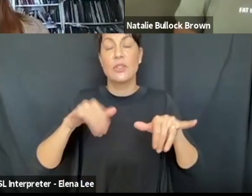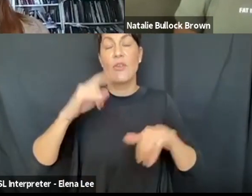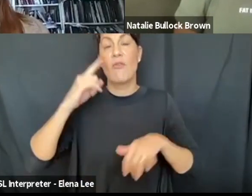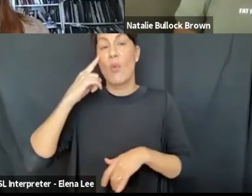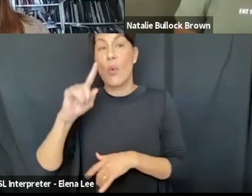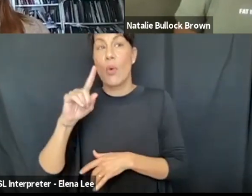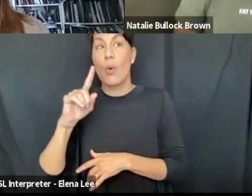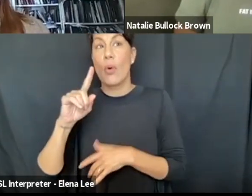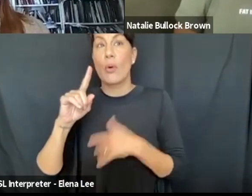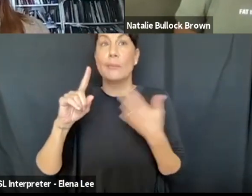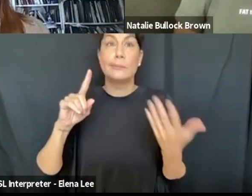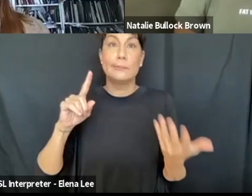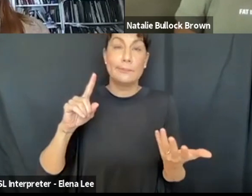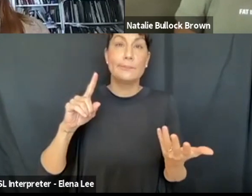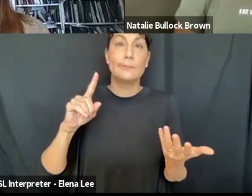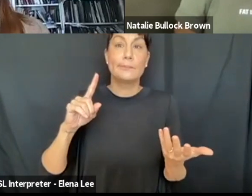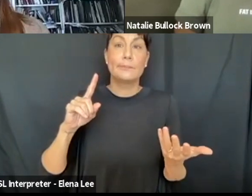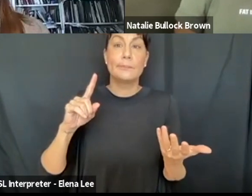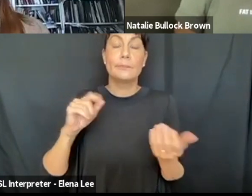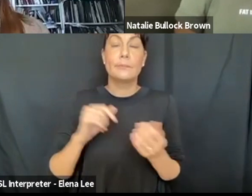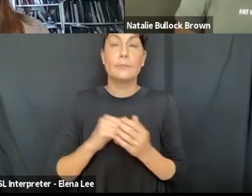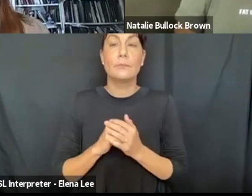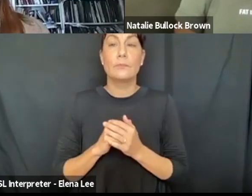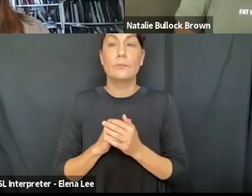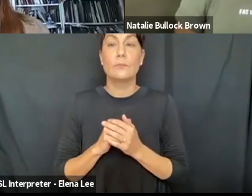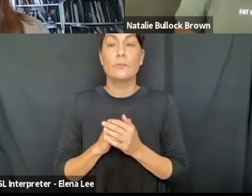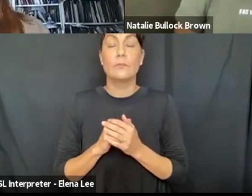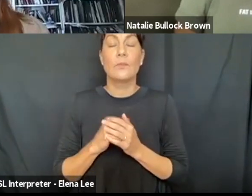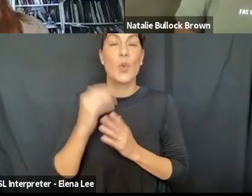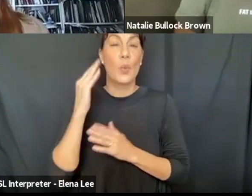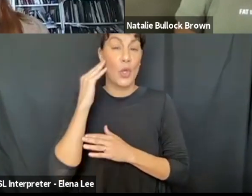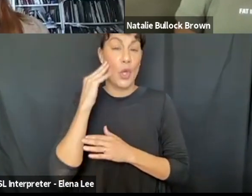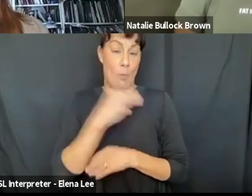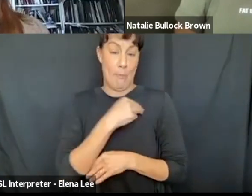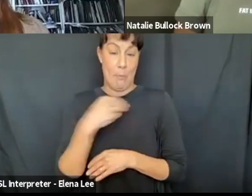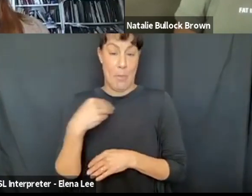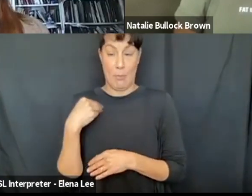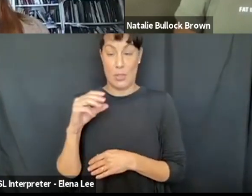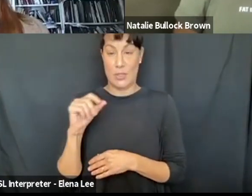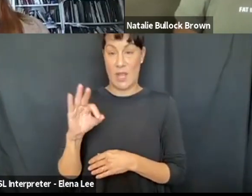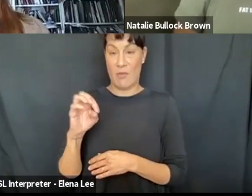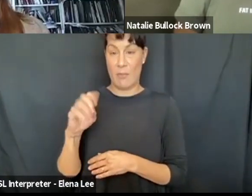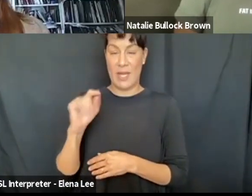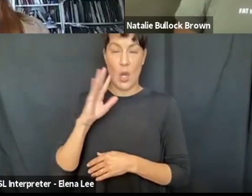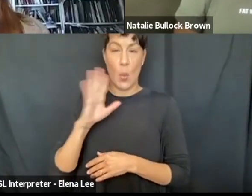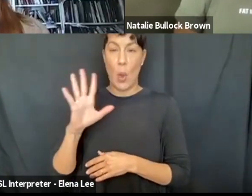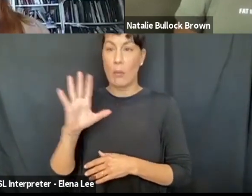We know that members of the media will continue to go out and seek stories of survivors.